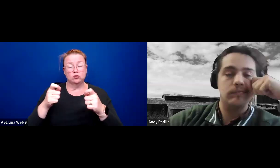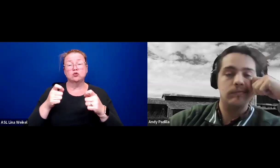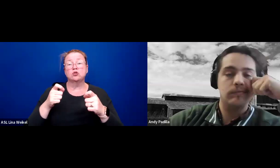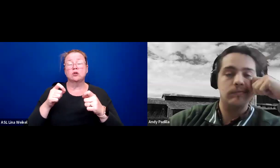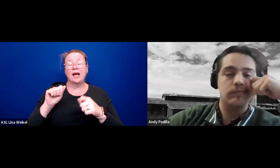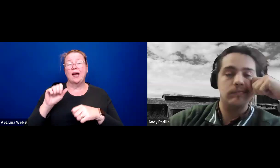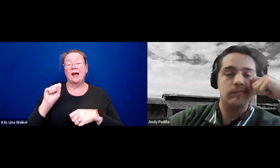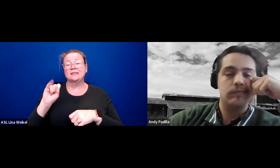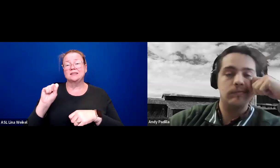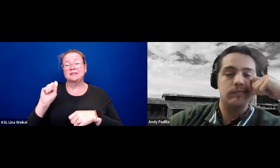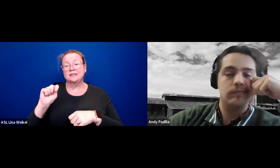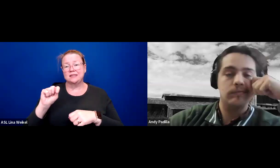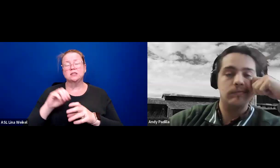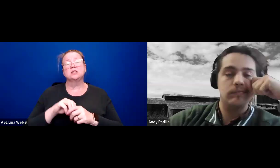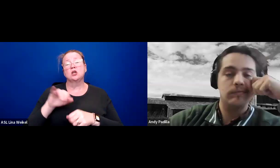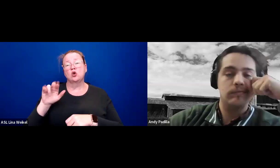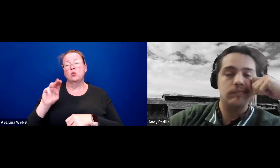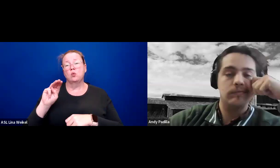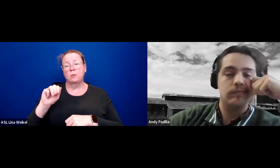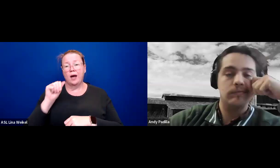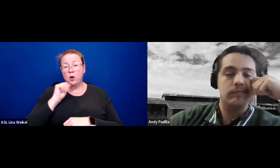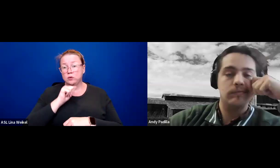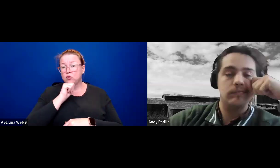Elissa w/ APRIL: They're in Yuma, Arizona on tribal land.